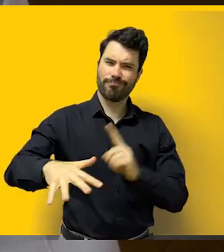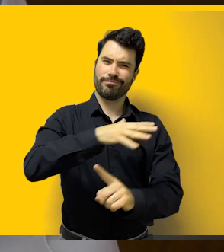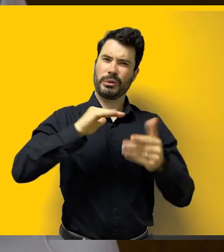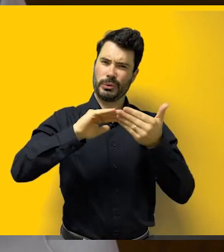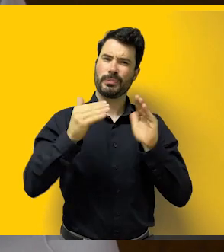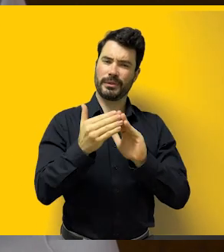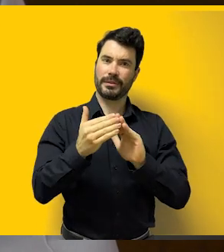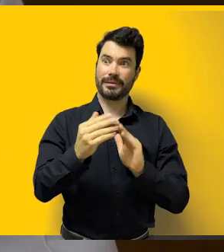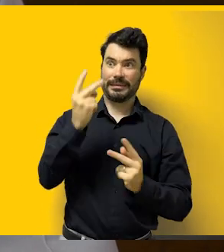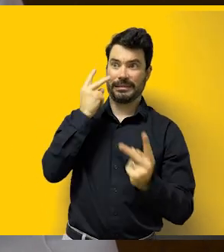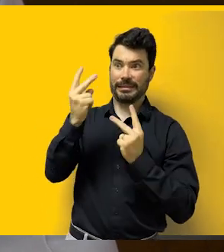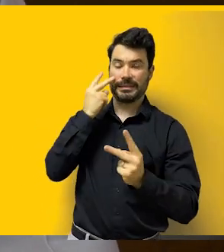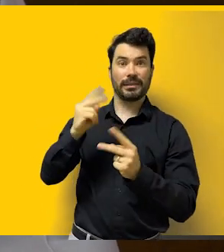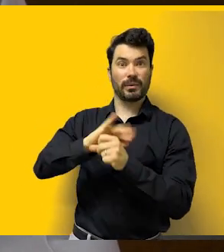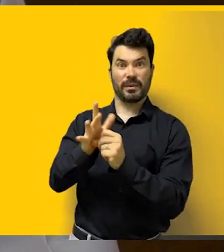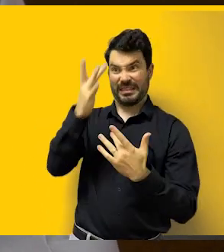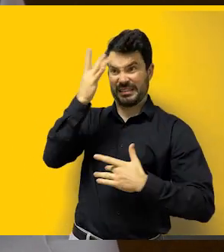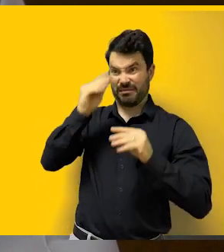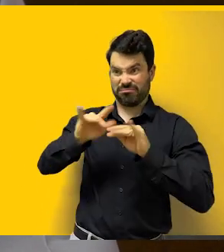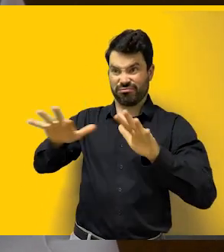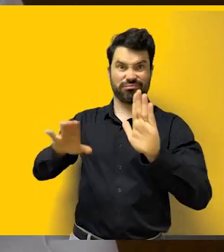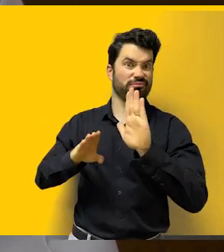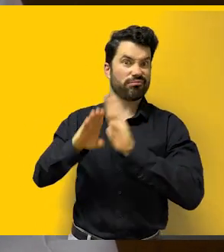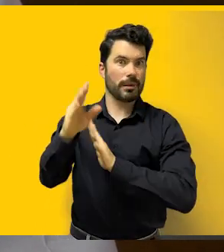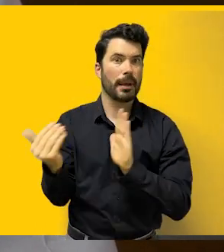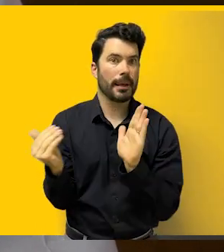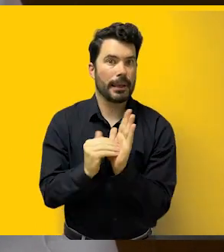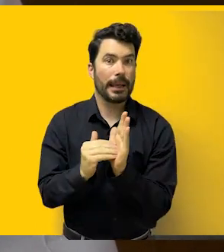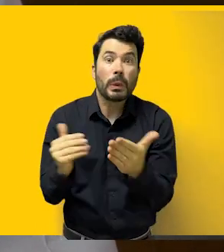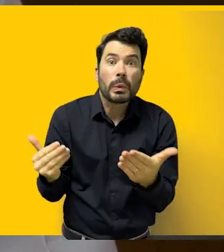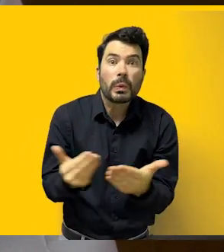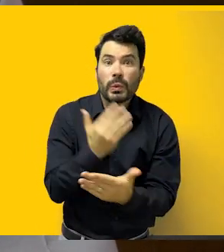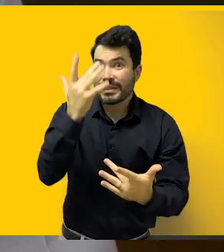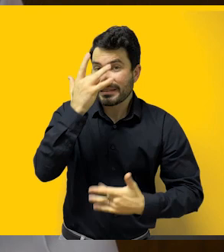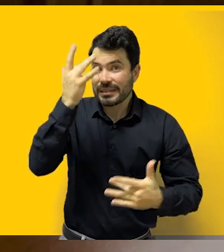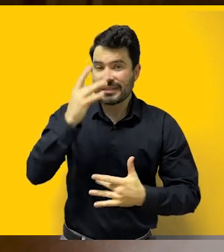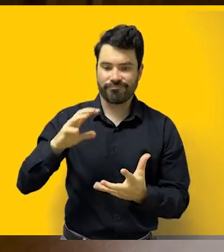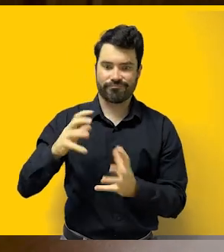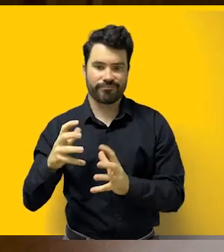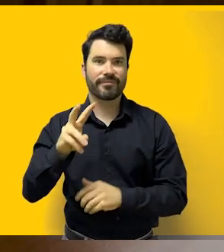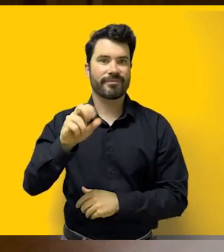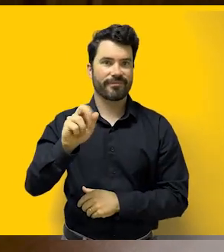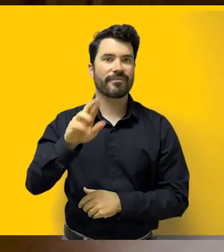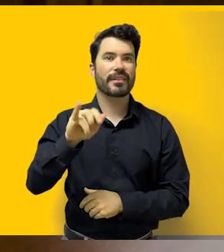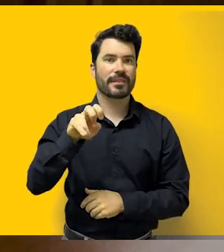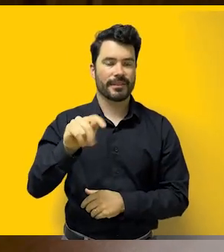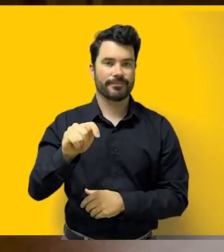as we see COVID-19 case counts rising again and new infectious variants emerging. This decision was not taken lightly